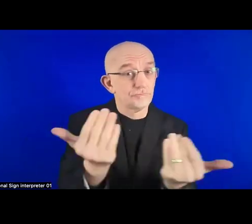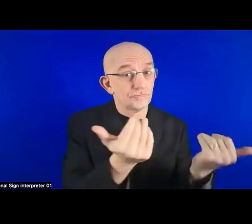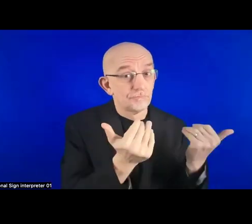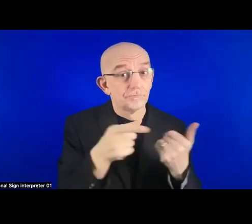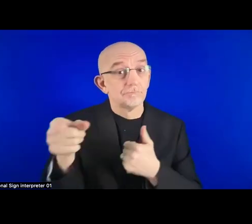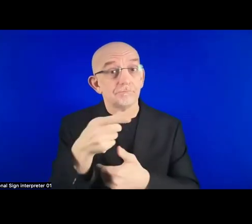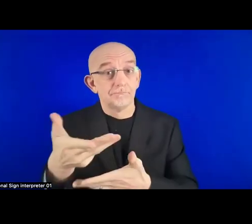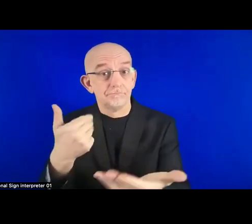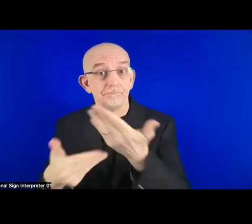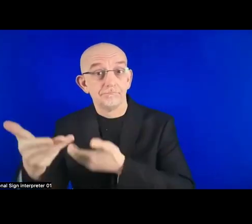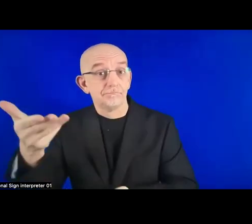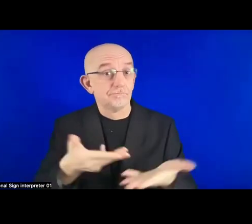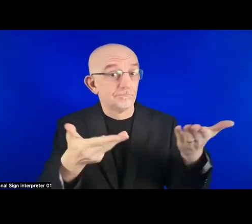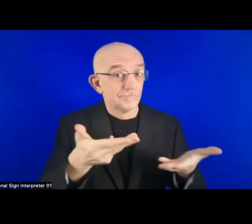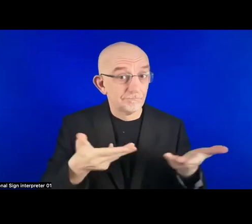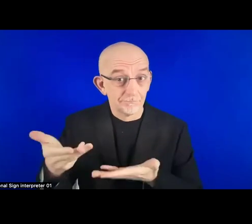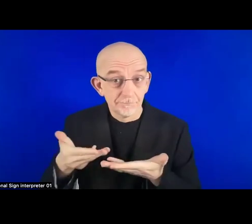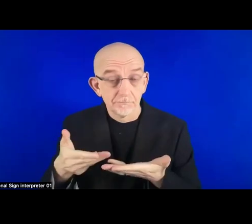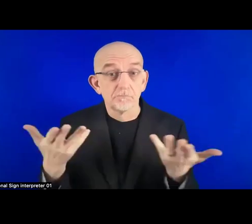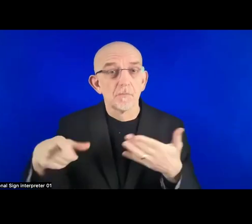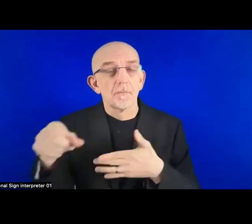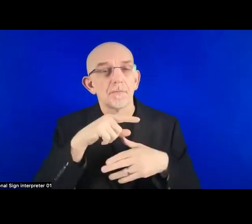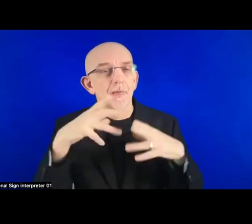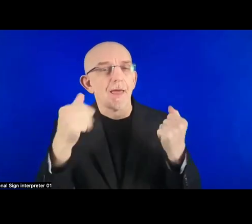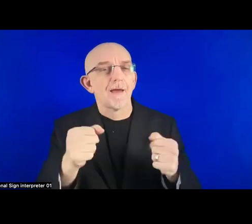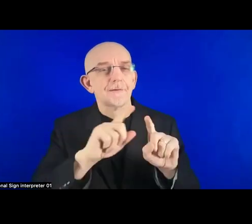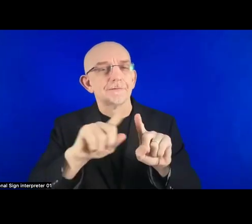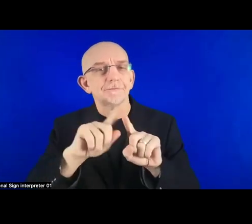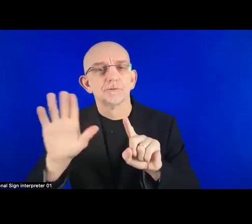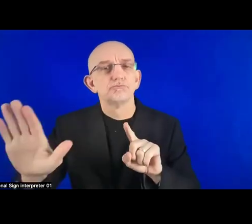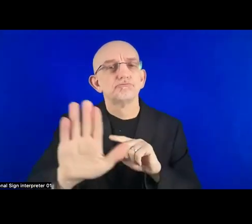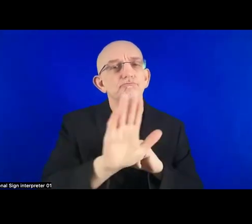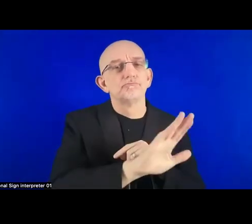they're interested in receiving applications about. You will also hear from two of